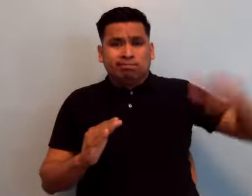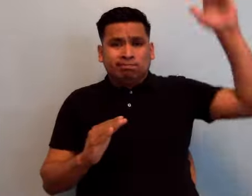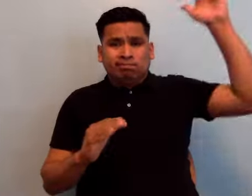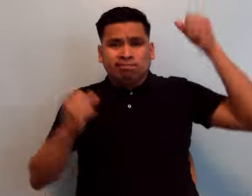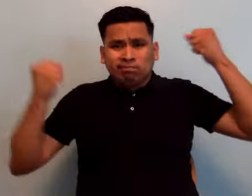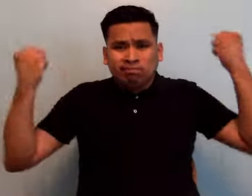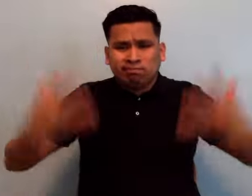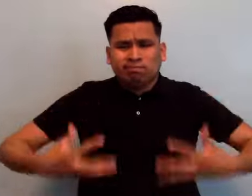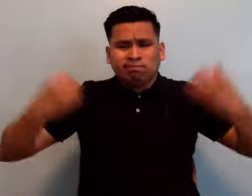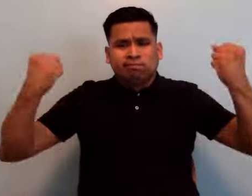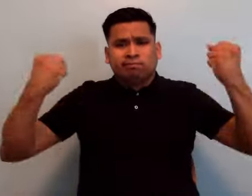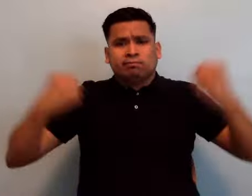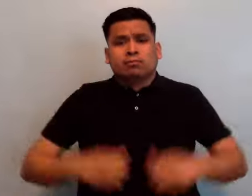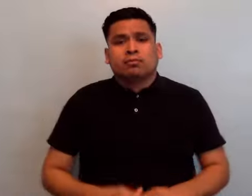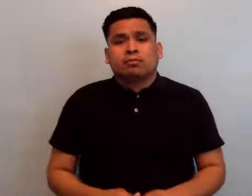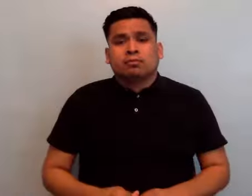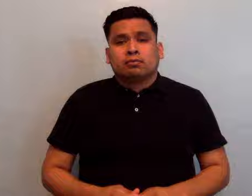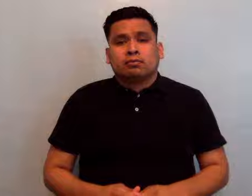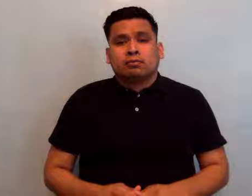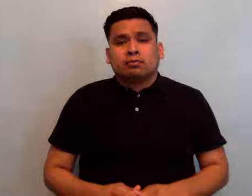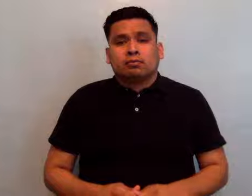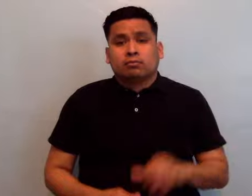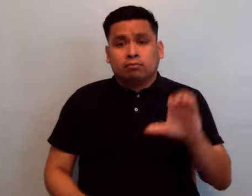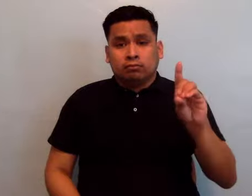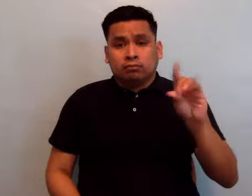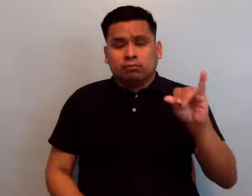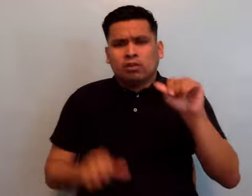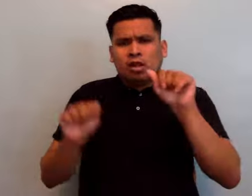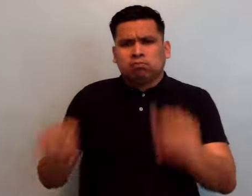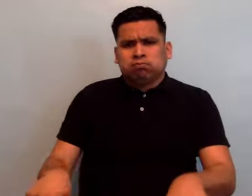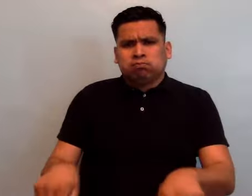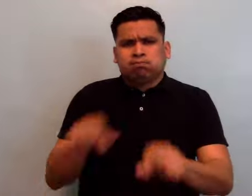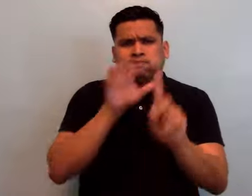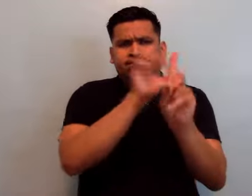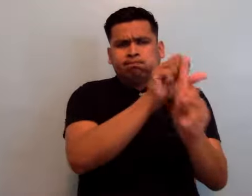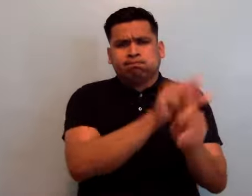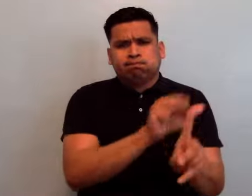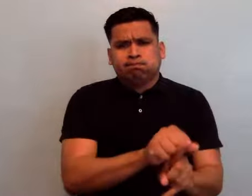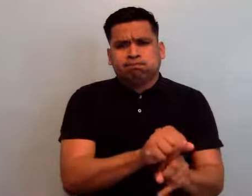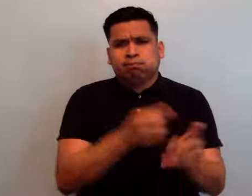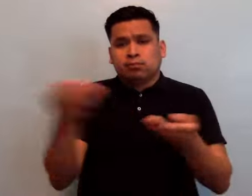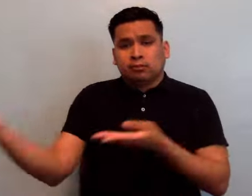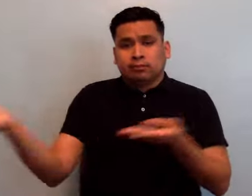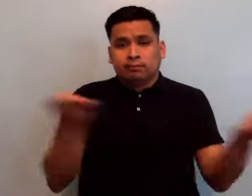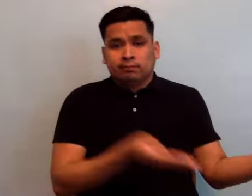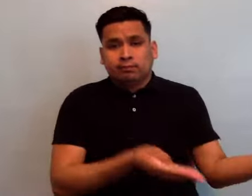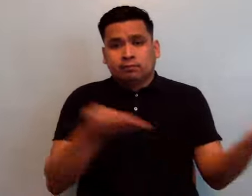they may not have grown up using ASL, as do CDIs. CDIs can catch the nuances of what Deaf and Hard of Hearing persons